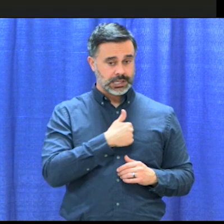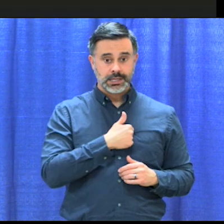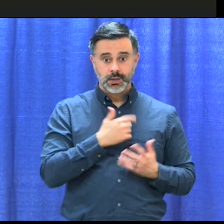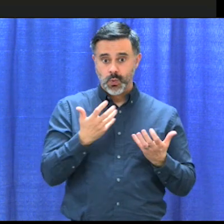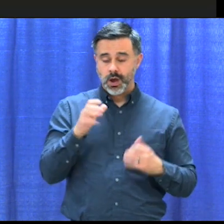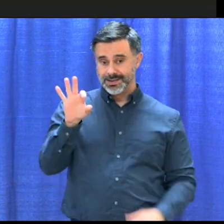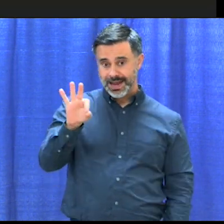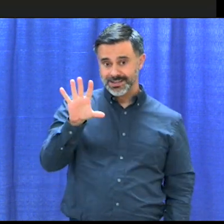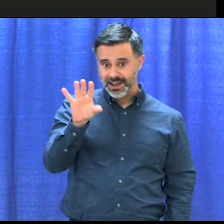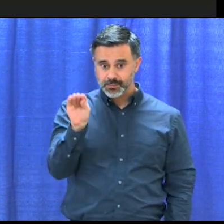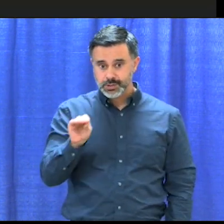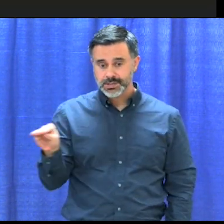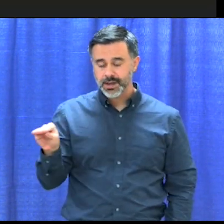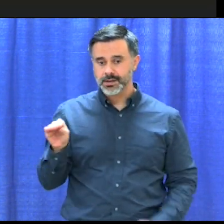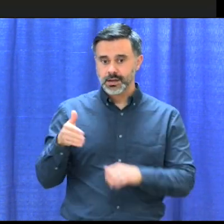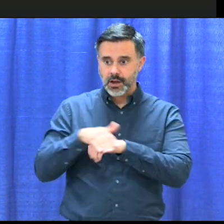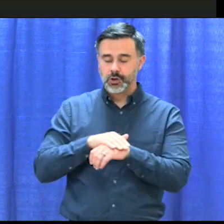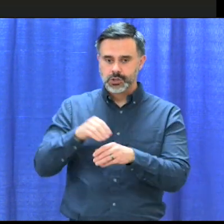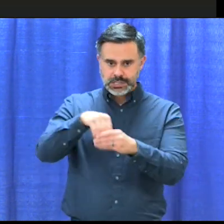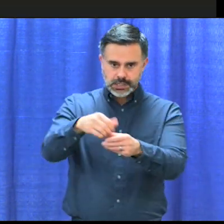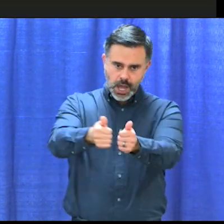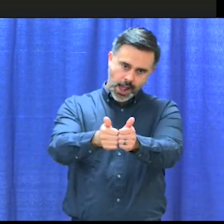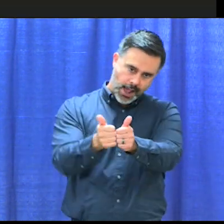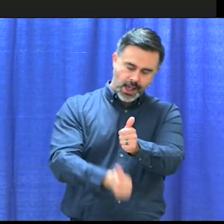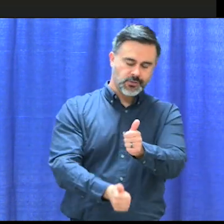95% coverage in every County in California.